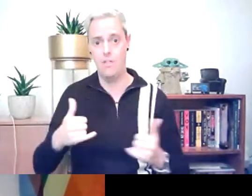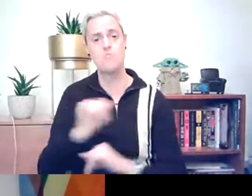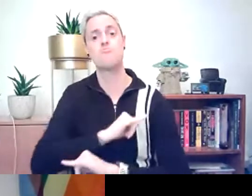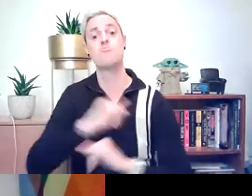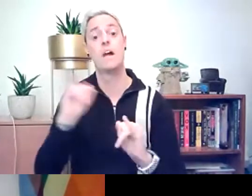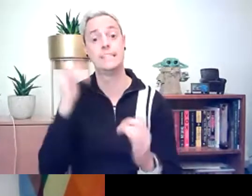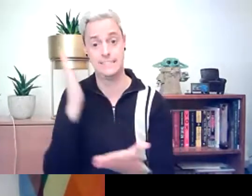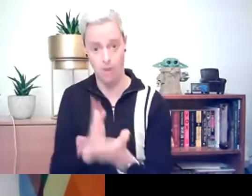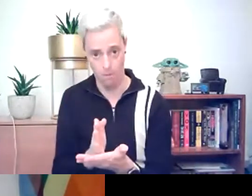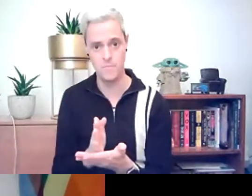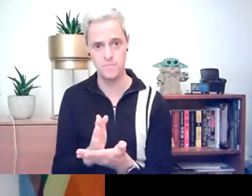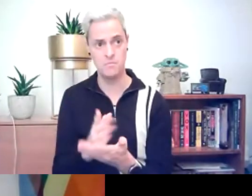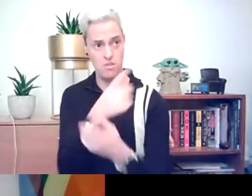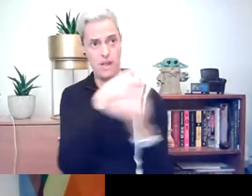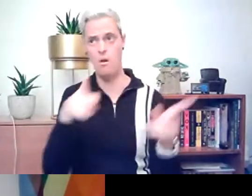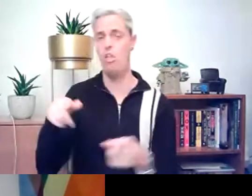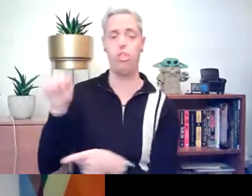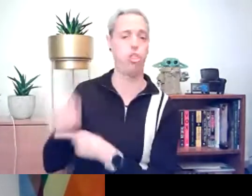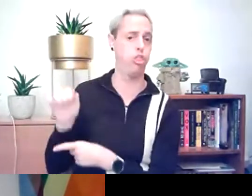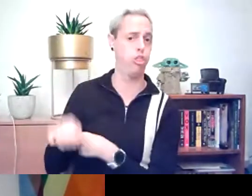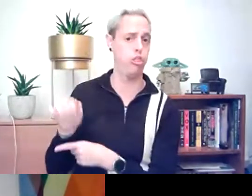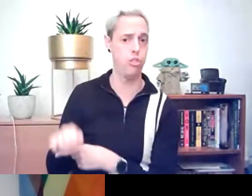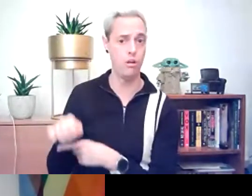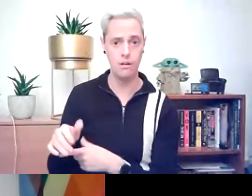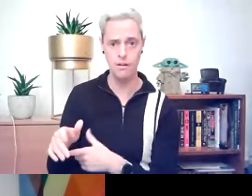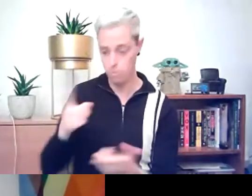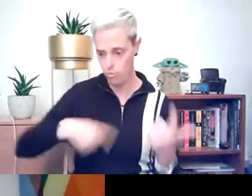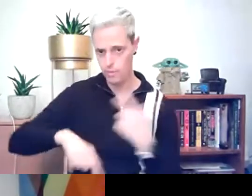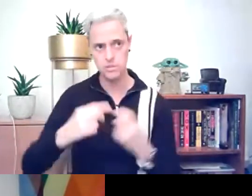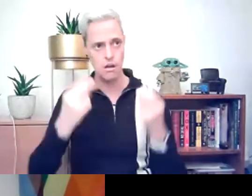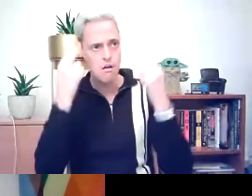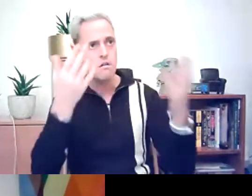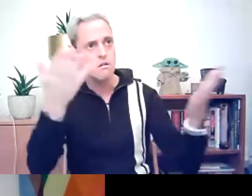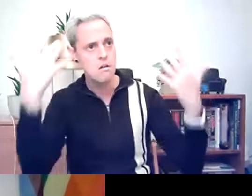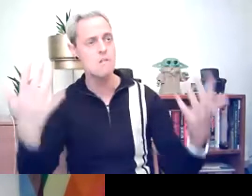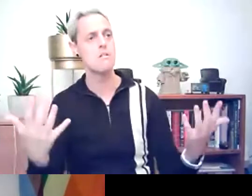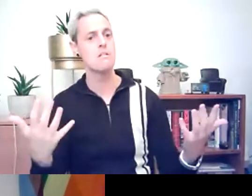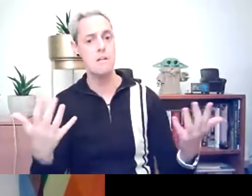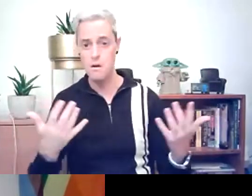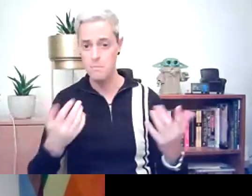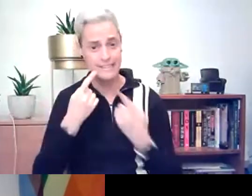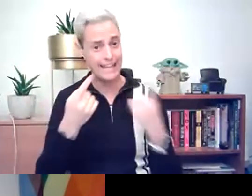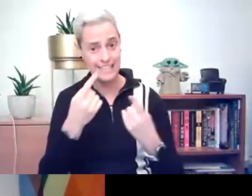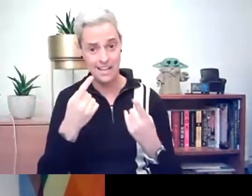that services could be doing to improve trans people's mental health is facilitating rapidly transition for those who want it. 18:21:49 Yeah.